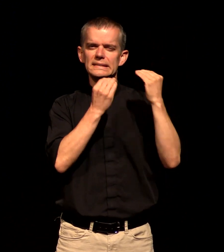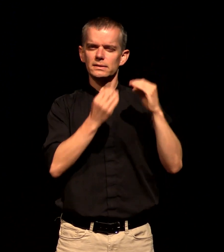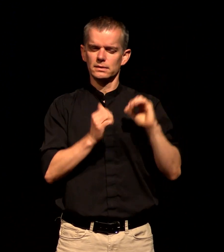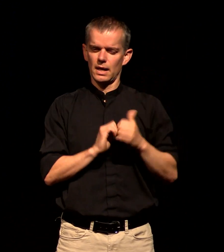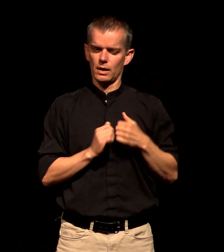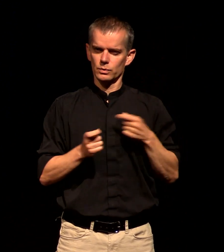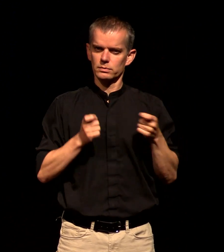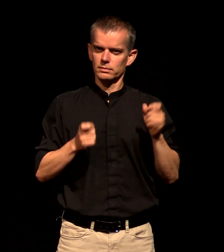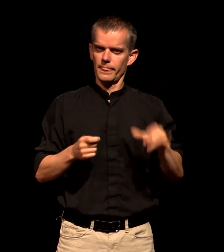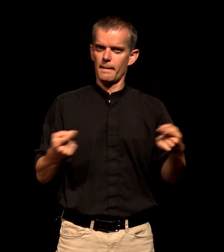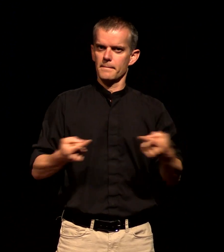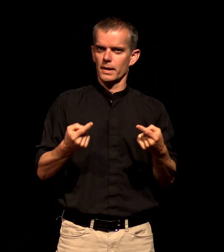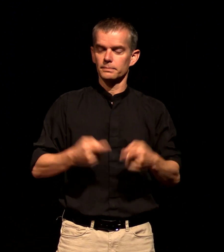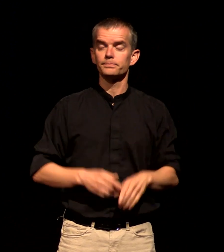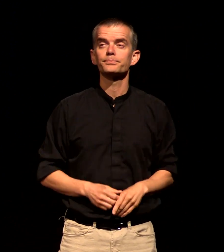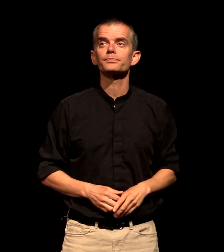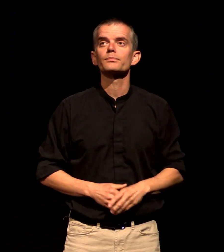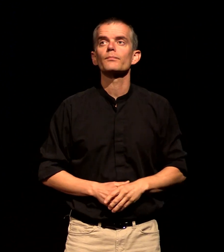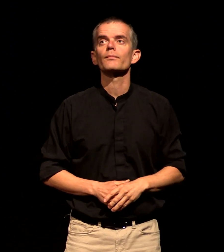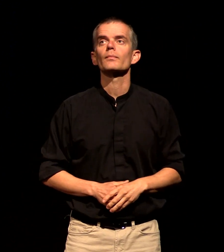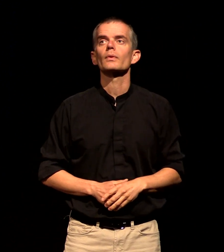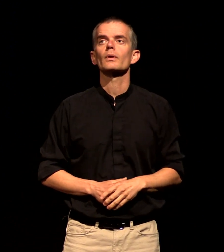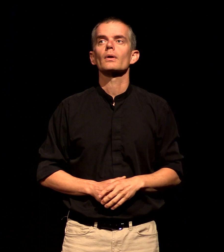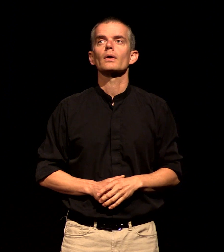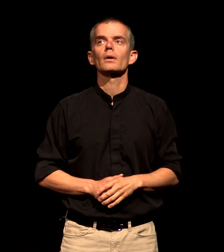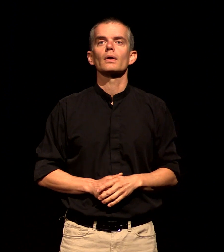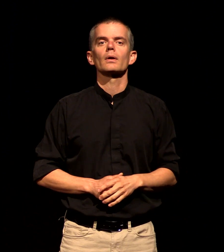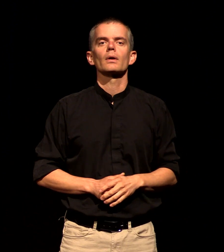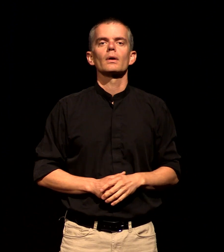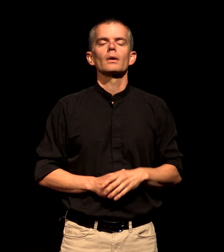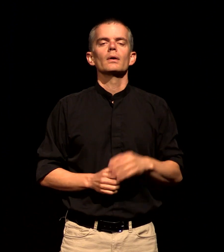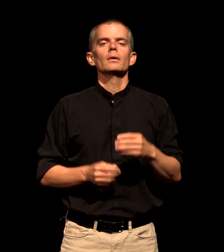thinking with a little bit of a self awareness exercise. The